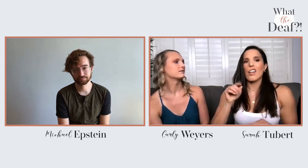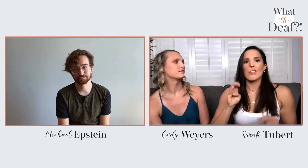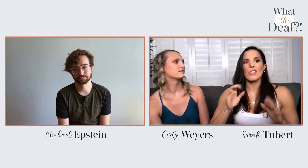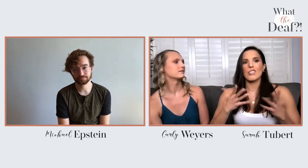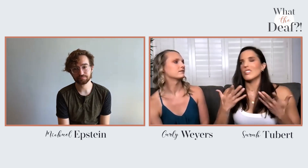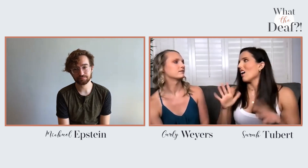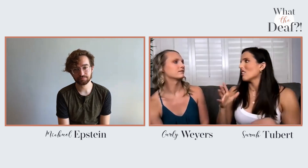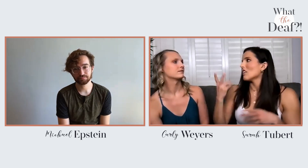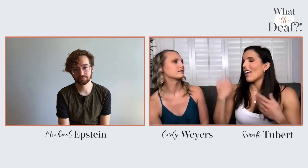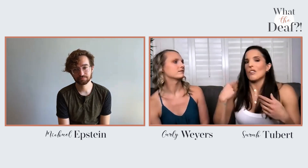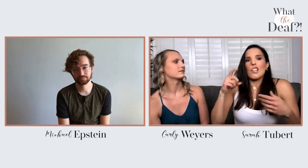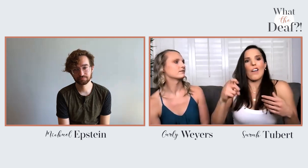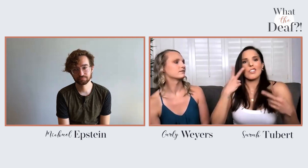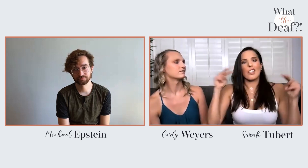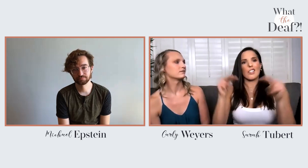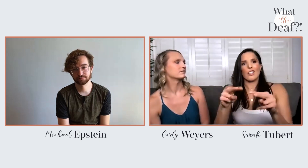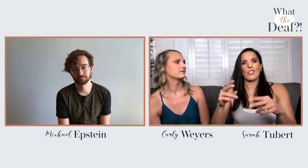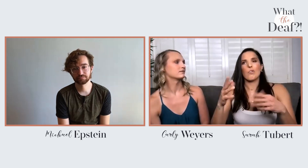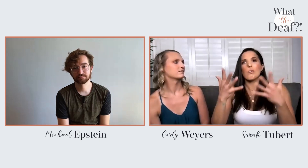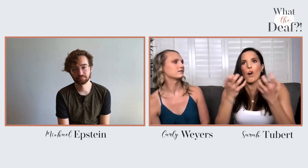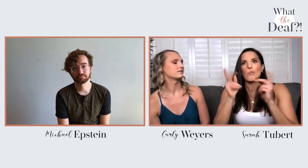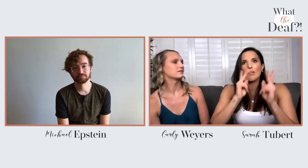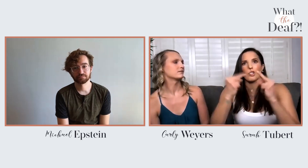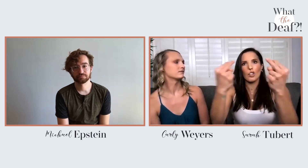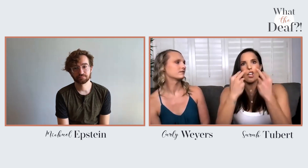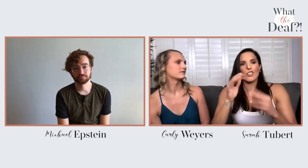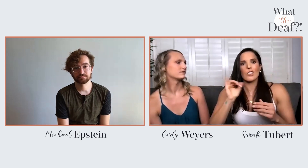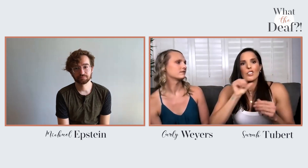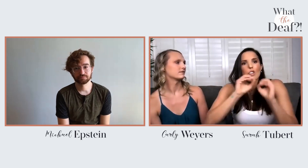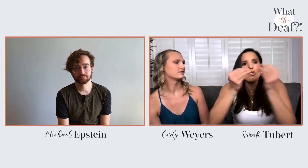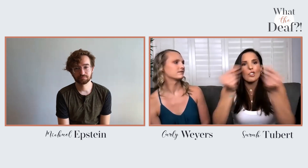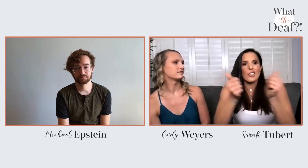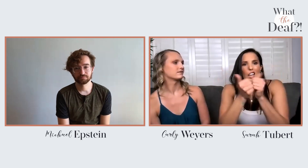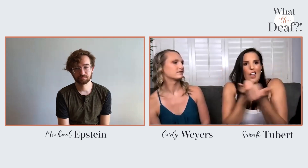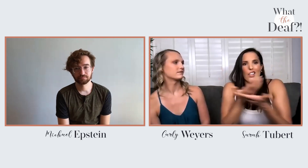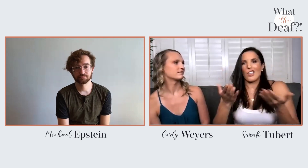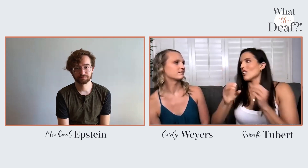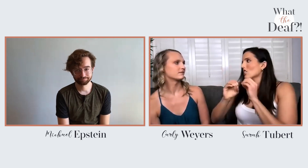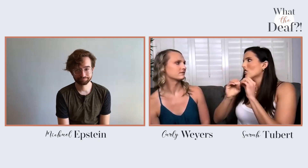but it has to be done. We have to see both perspectives and we want our audience to see that there's no solution to anything.